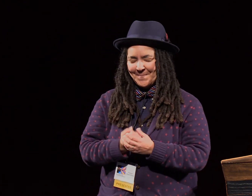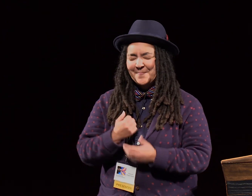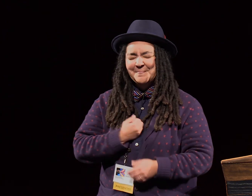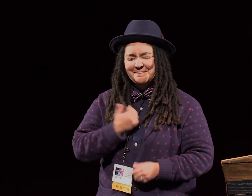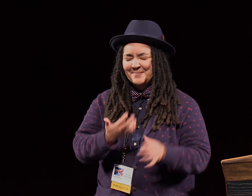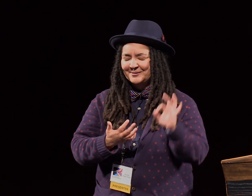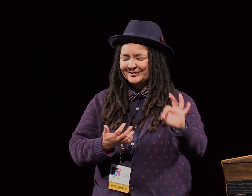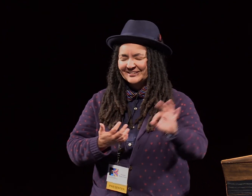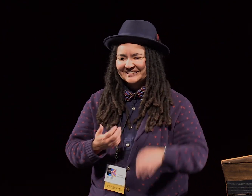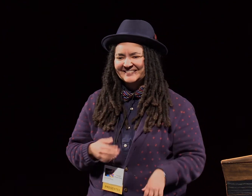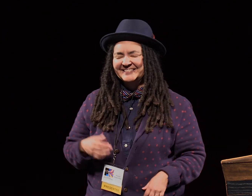Perfect.